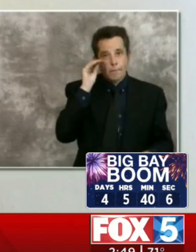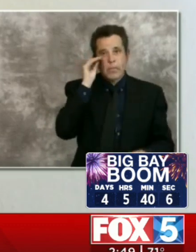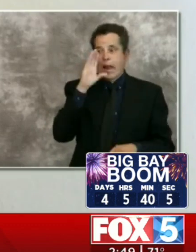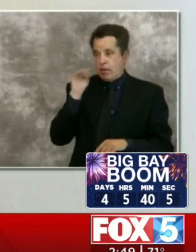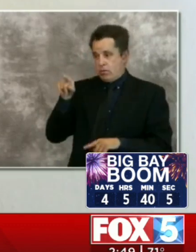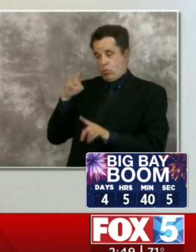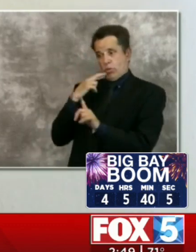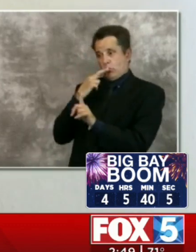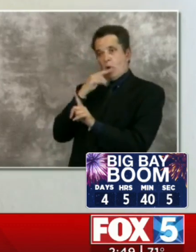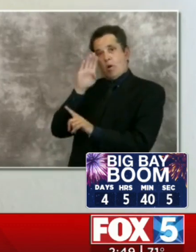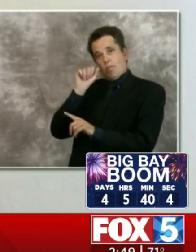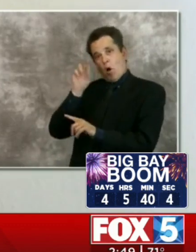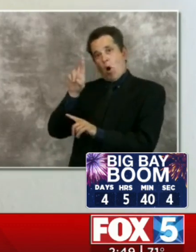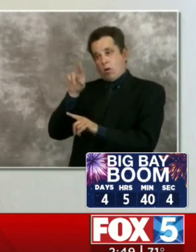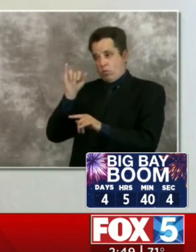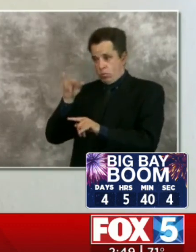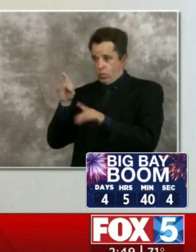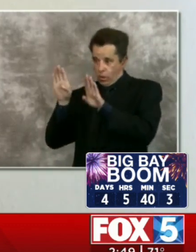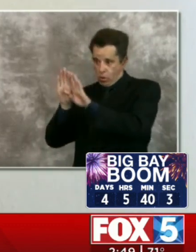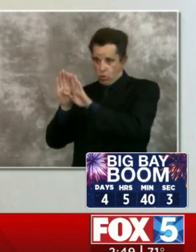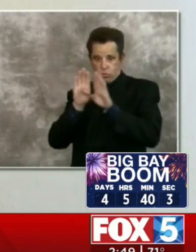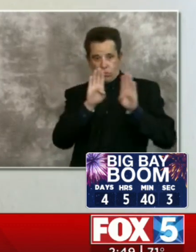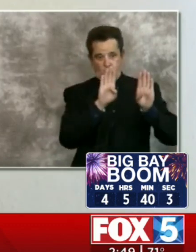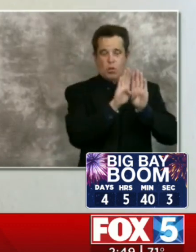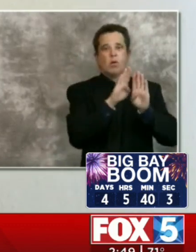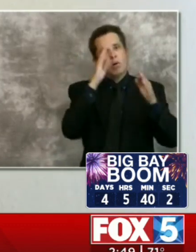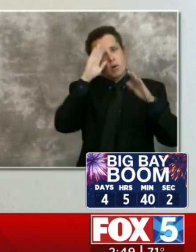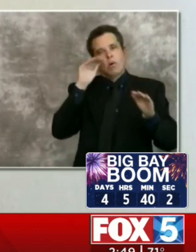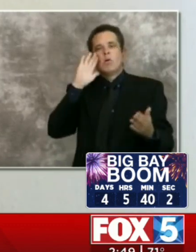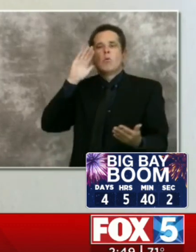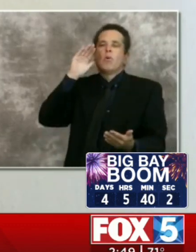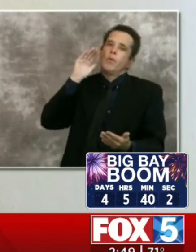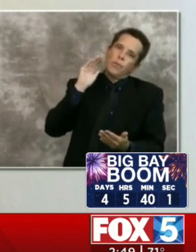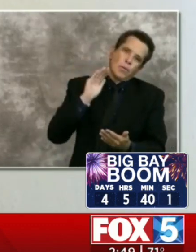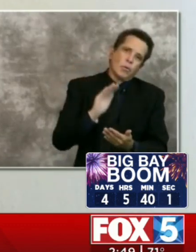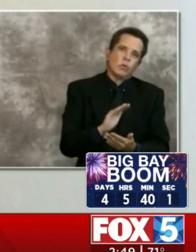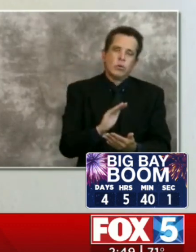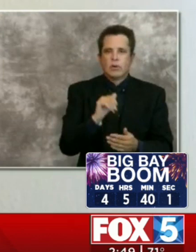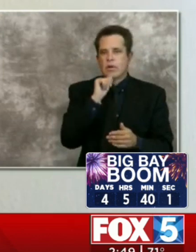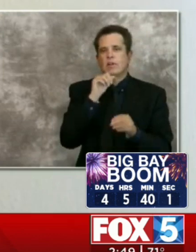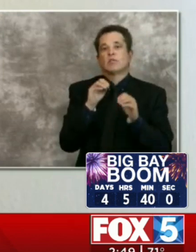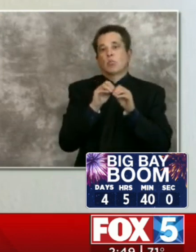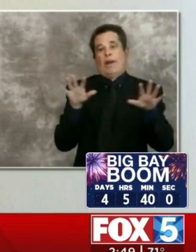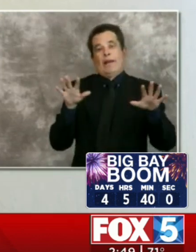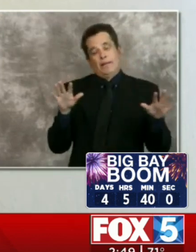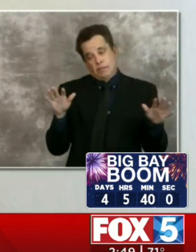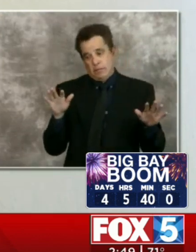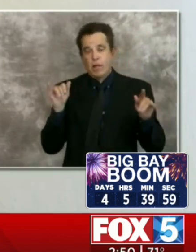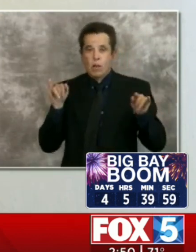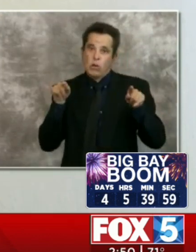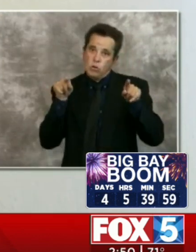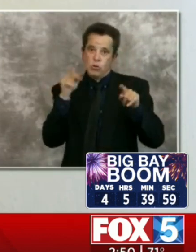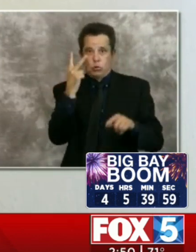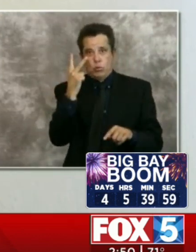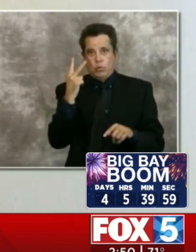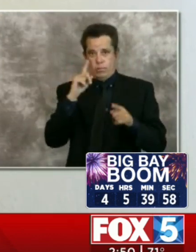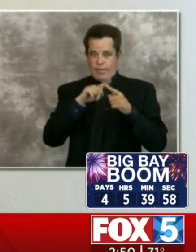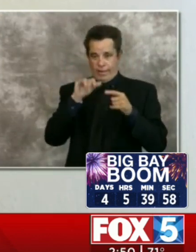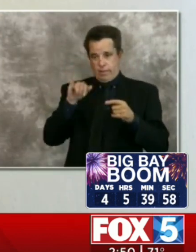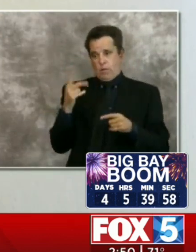THE SPREAD AND LIMIT THE NUMBER OF OUTBREAKS AND OUR HOPE IS THE ACTIONS WE'RE TAKING TURNING BARS AND RESTAURANTS AND SIMULTANEOUSLY